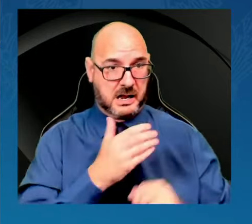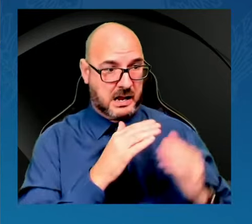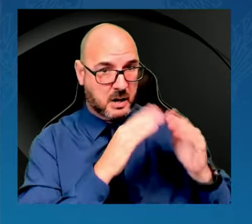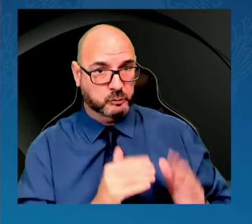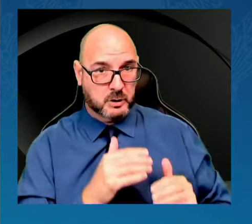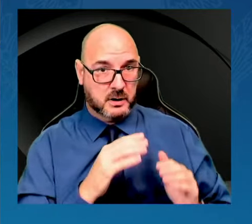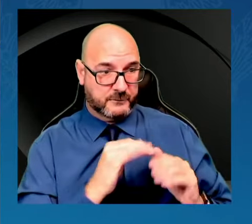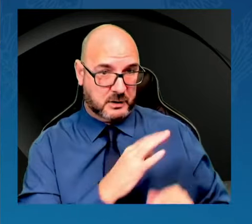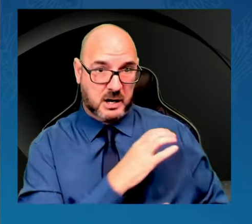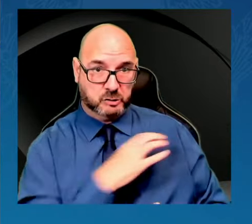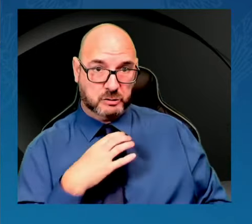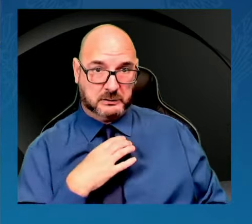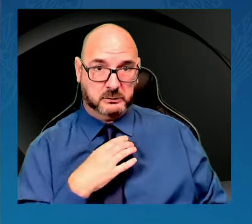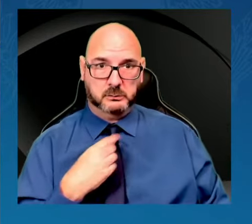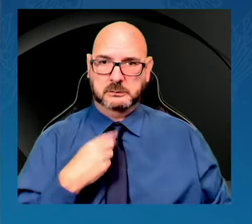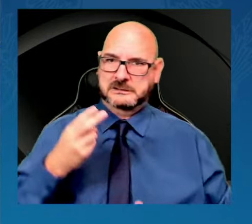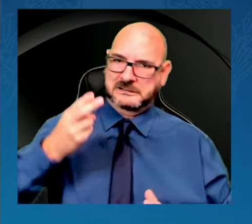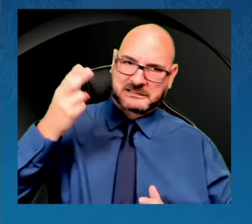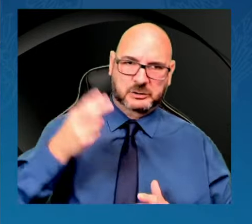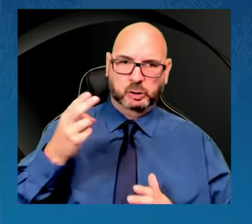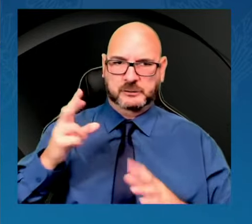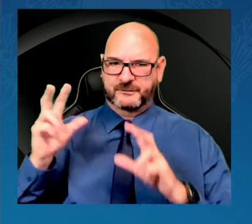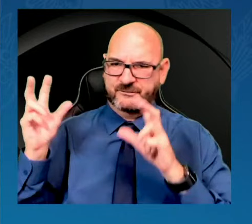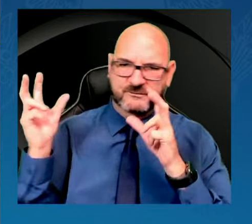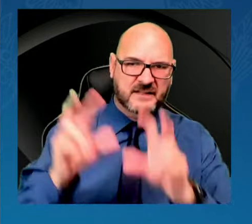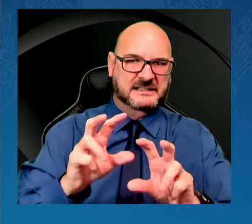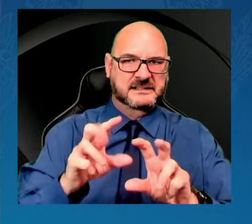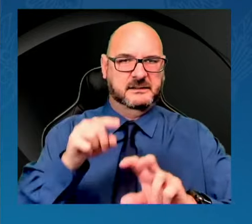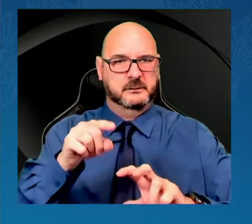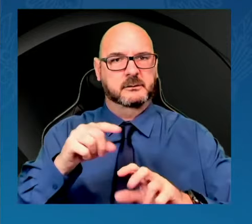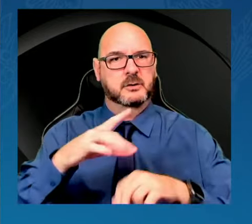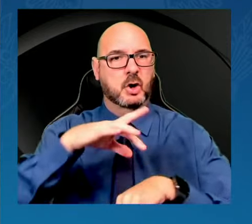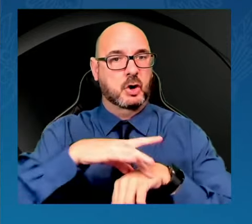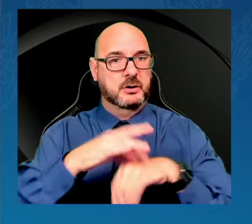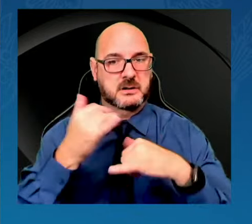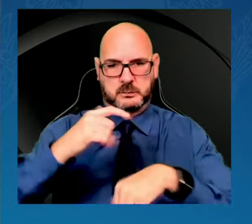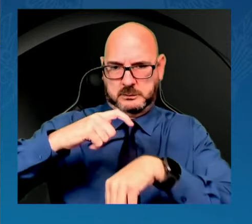we're at a tipping point. How are you thinking about this moment of climate action?